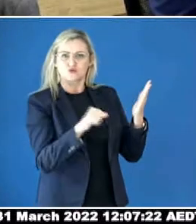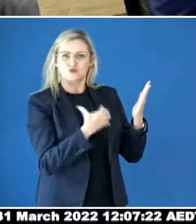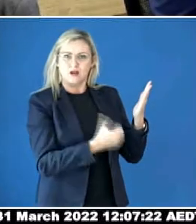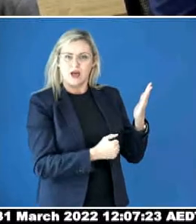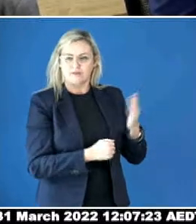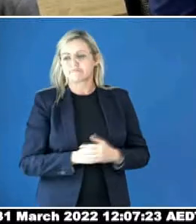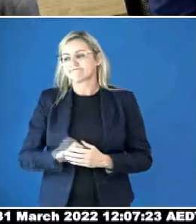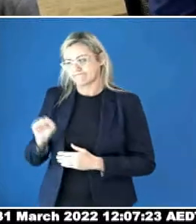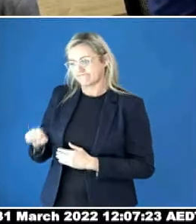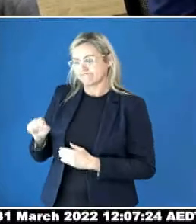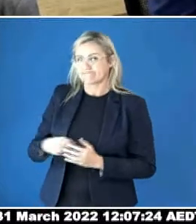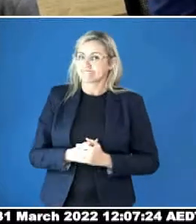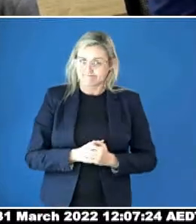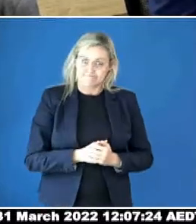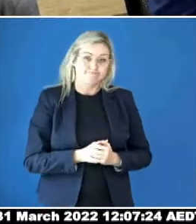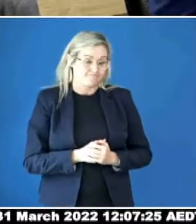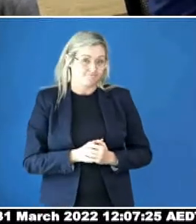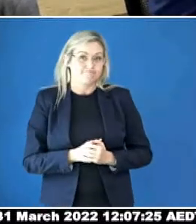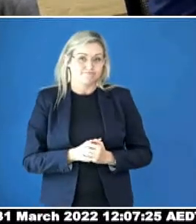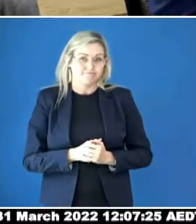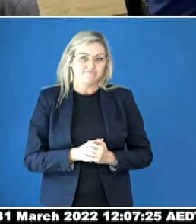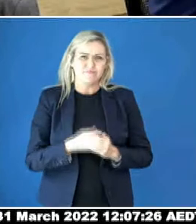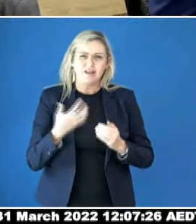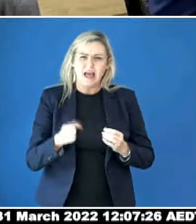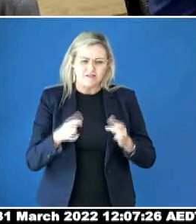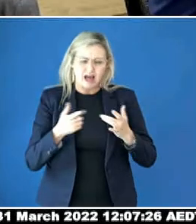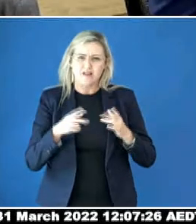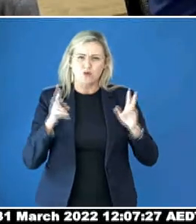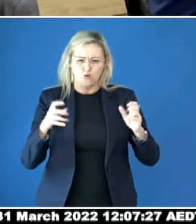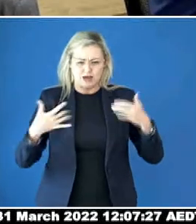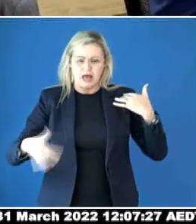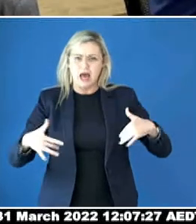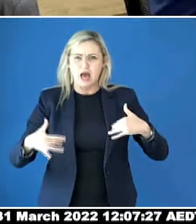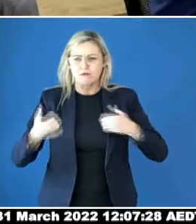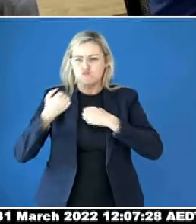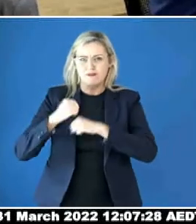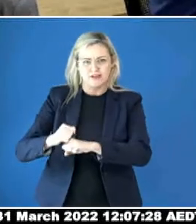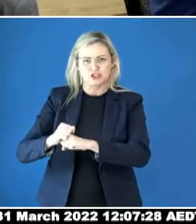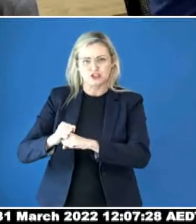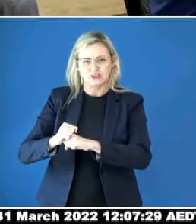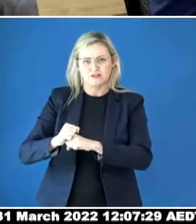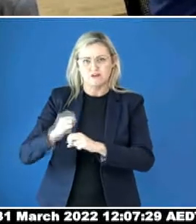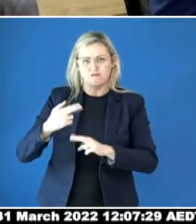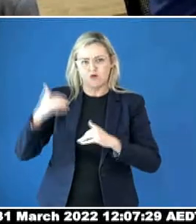Specifically, it's inconsistent with the Harm Prevention and Response for Adults with a Disability Procedure. Yes, it is.